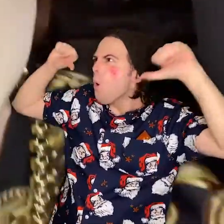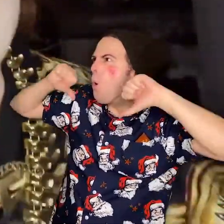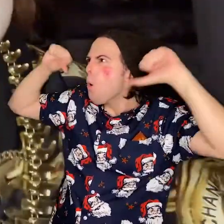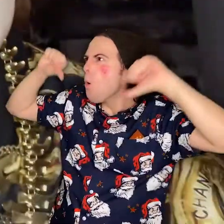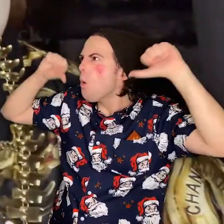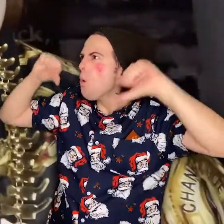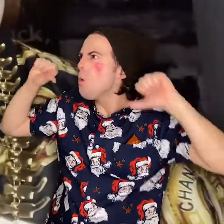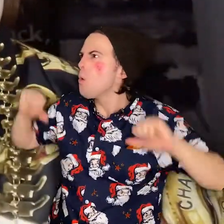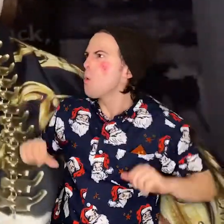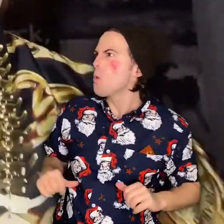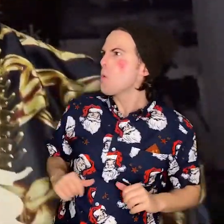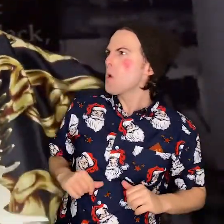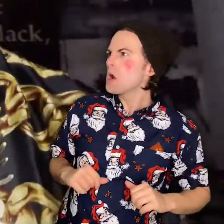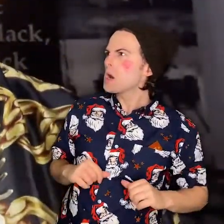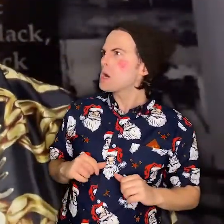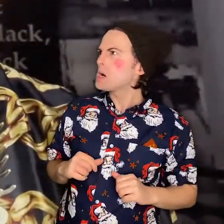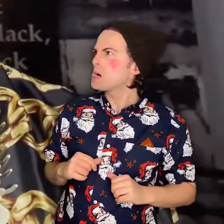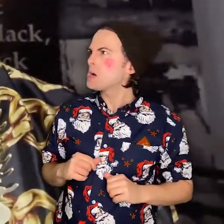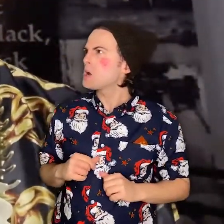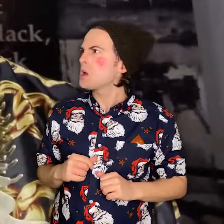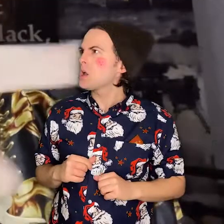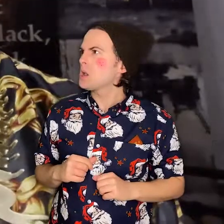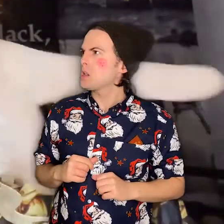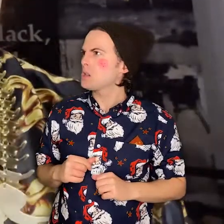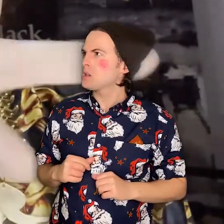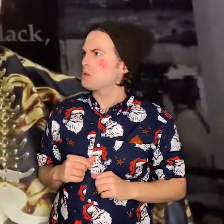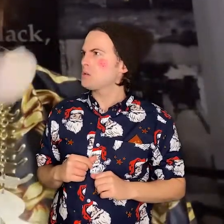Here hang on a wee minute, where is my wee thing with my name on it?